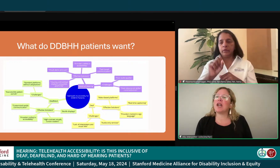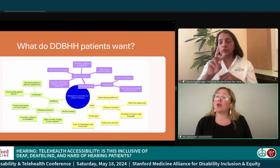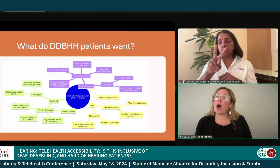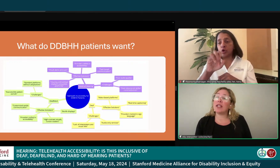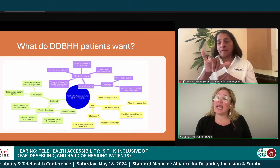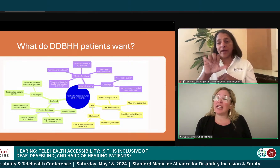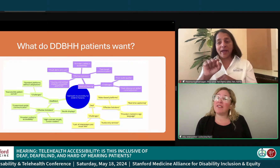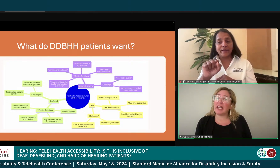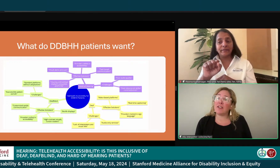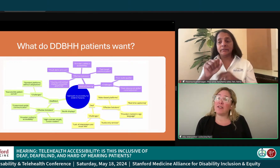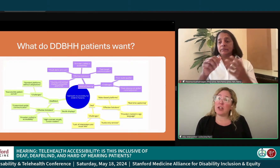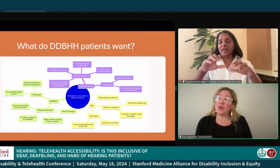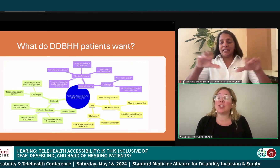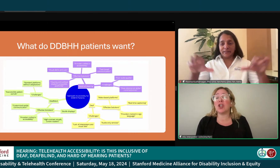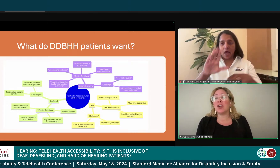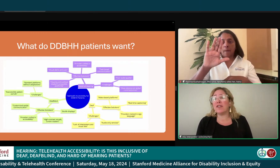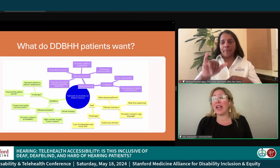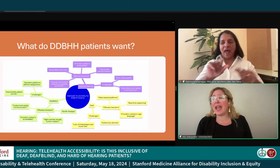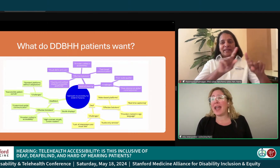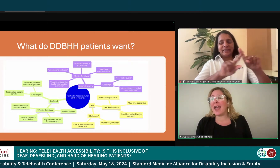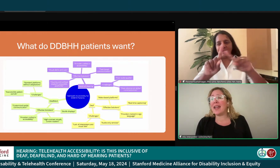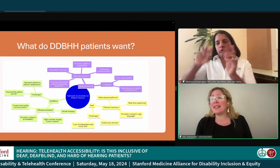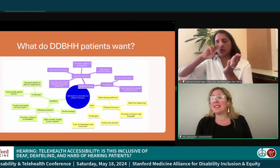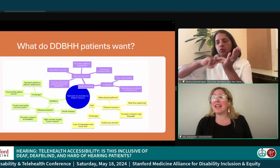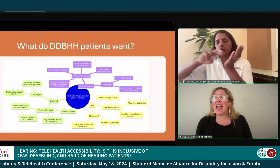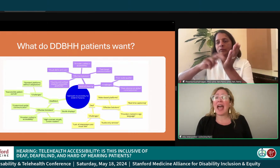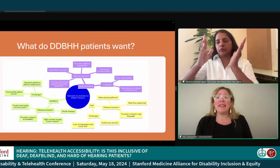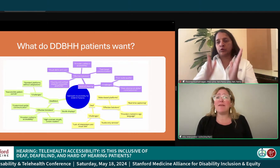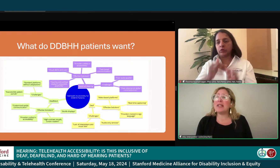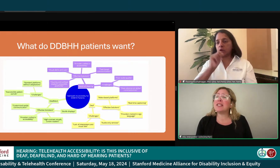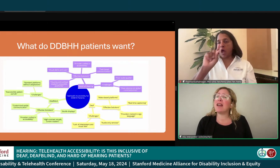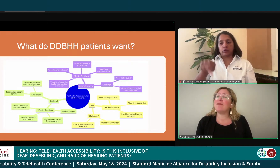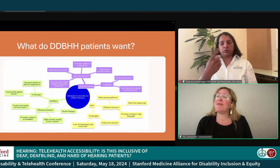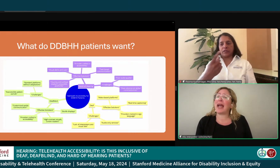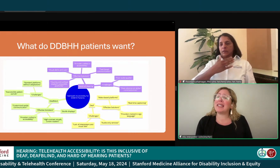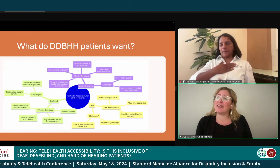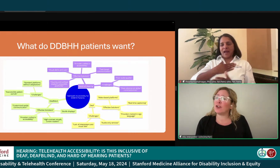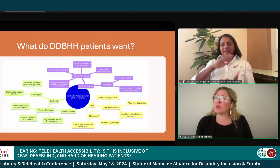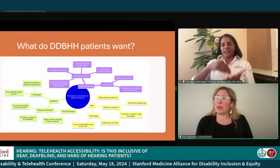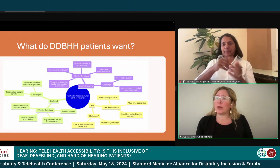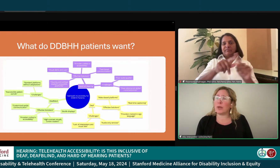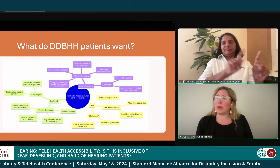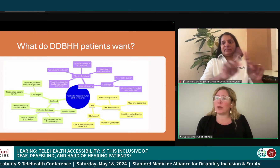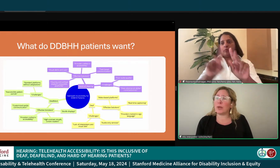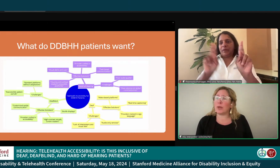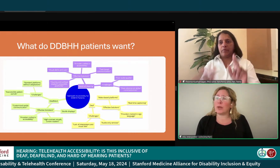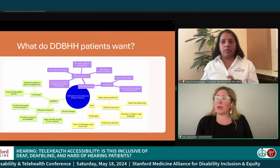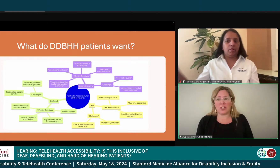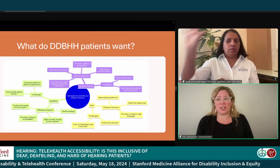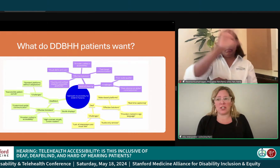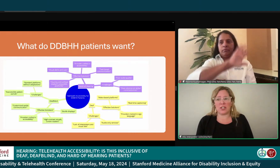done qualitative interviews, surveys, and they've been done by different researchers,